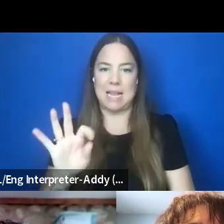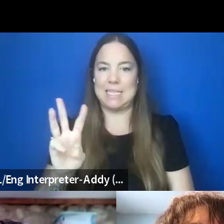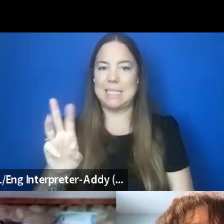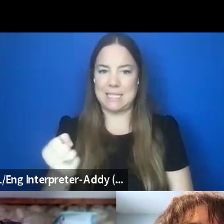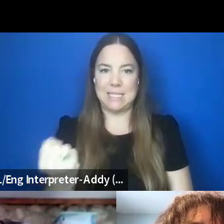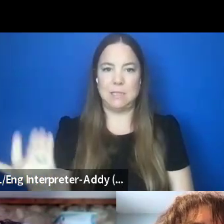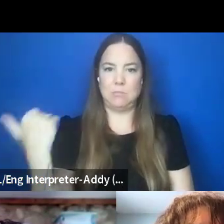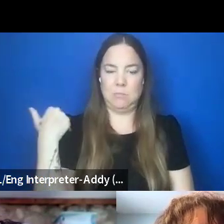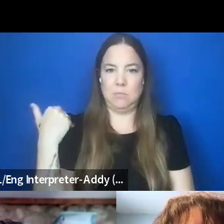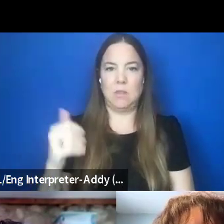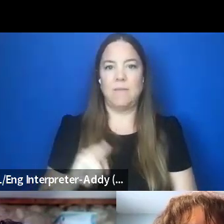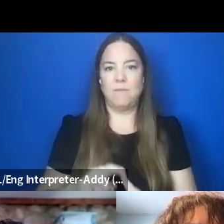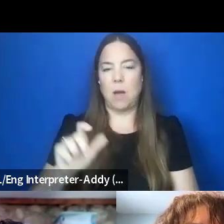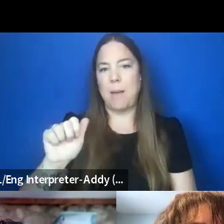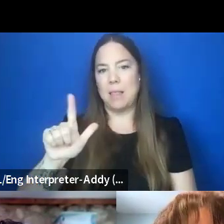Adeleigh Belyeu: Alabama Road Builders Association.